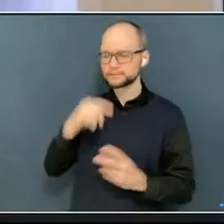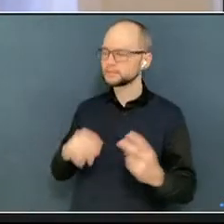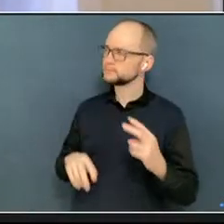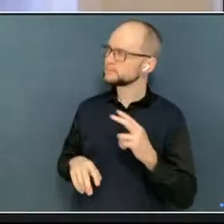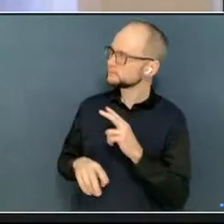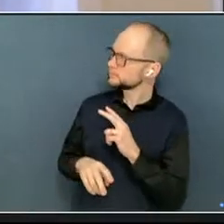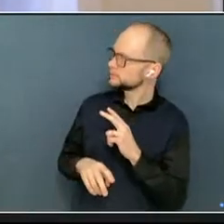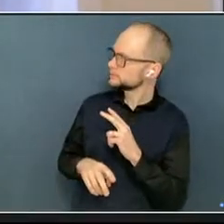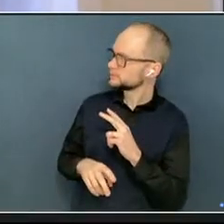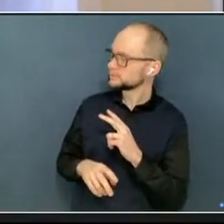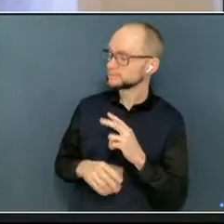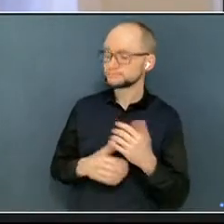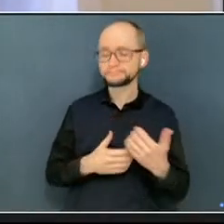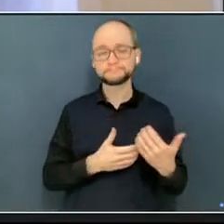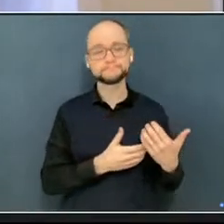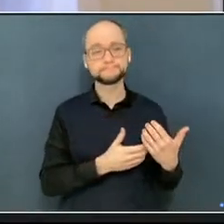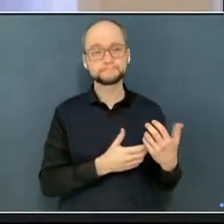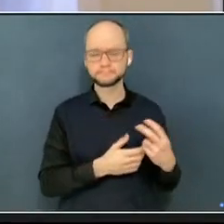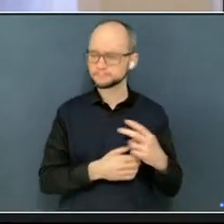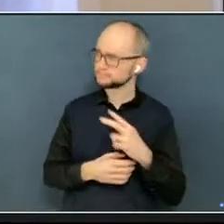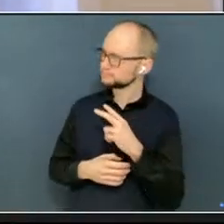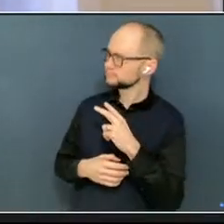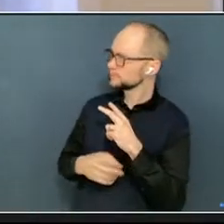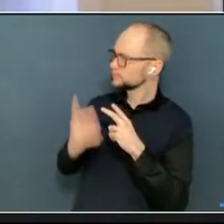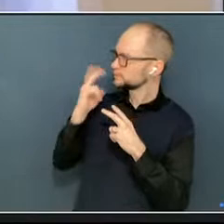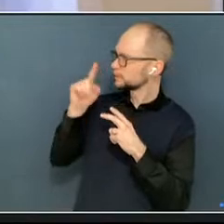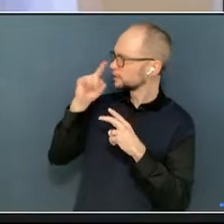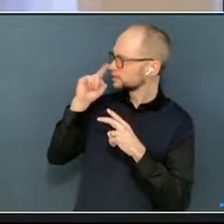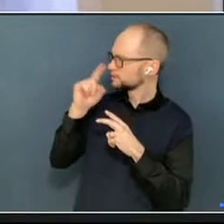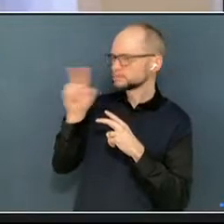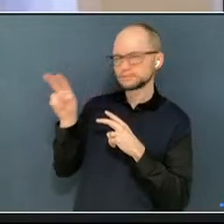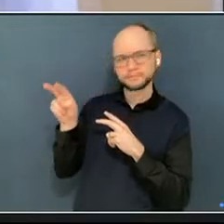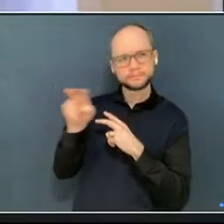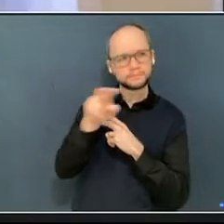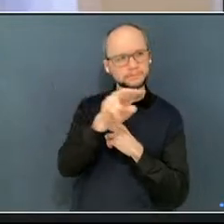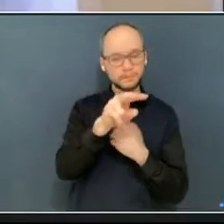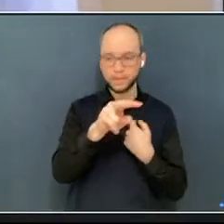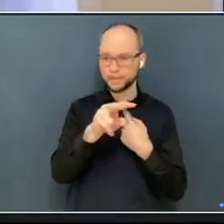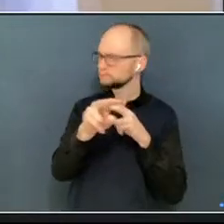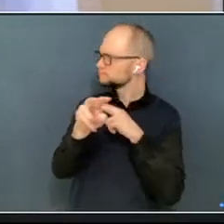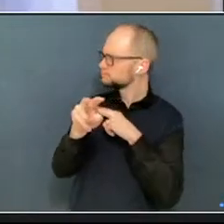Following the direction of his eyes I looked and I said oh, there's a star.